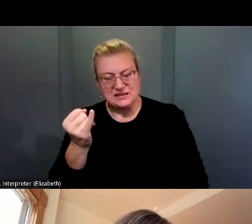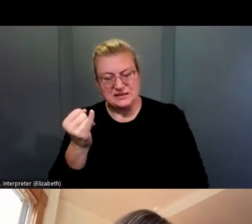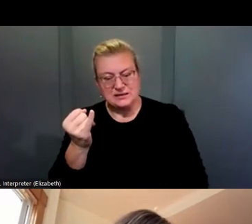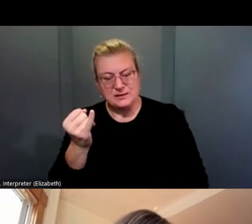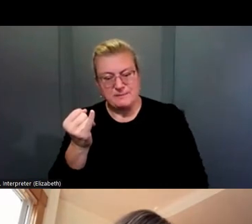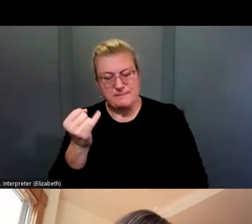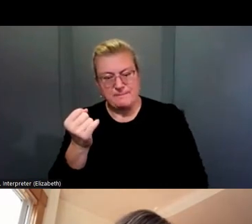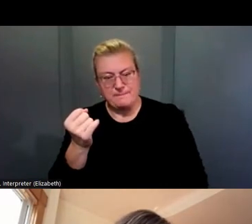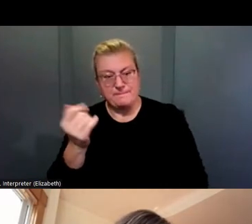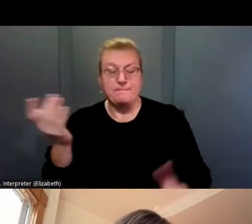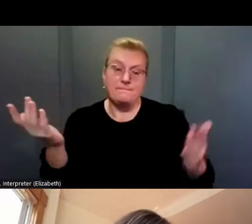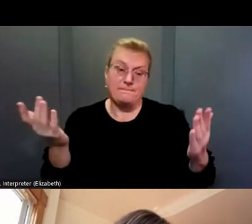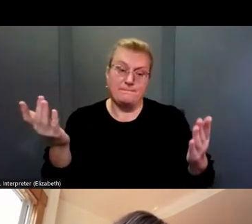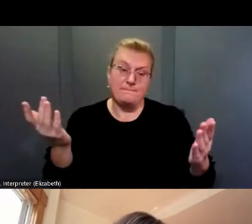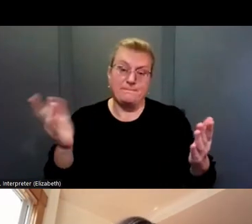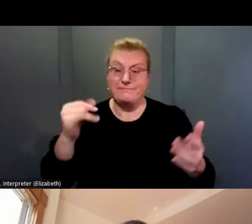I guess that's why it's called an Idea Swap.